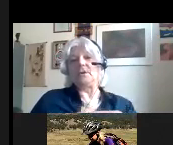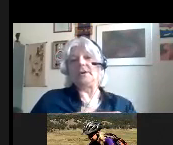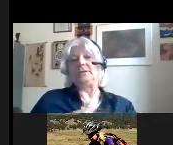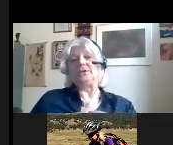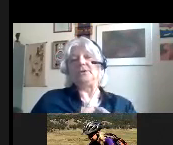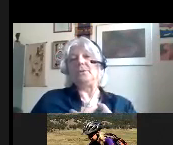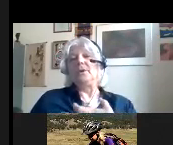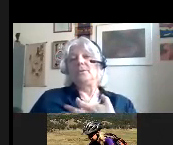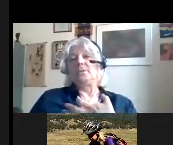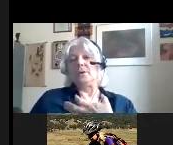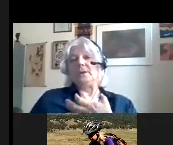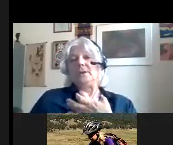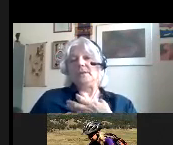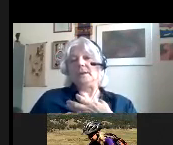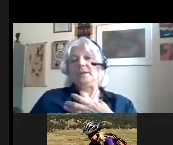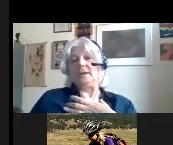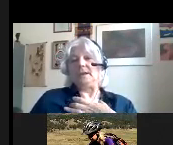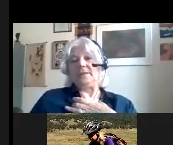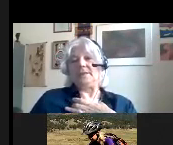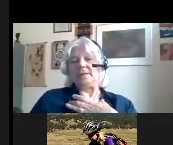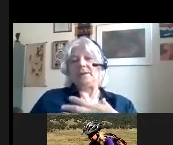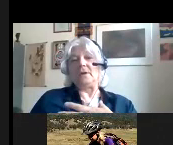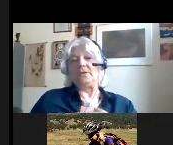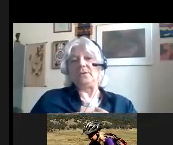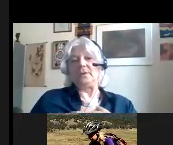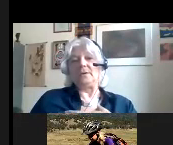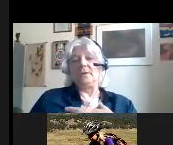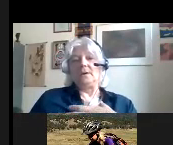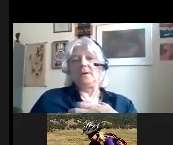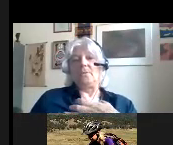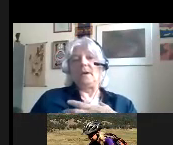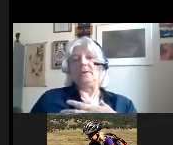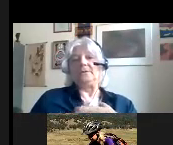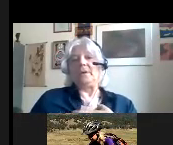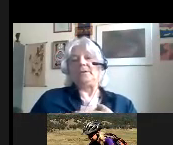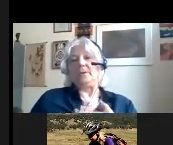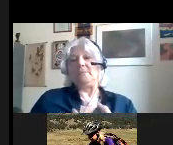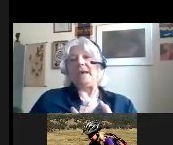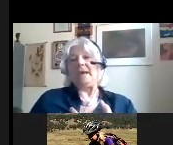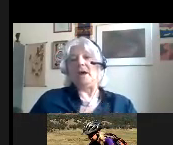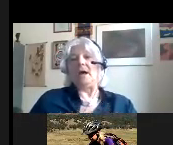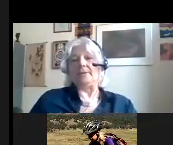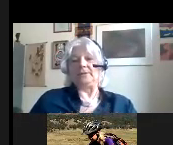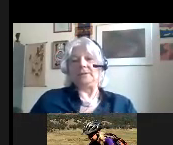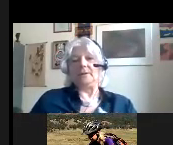is going to really think that anything that they're not doing well is going to impact others, they're not